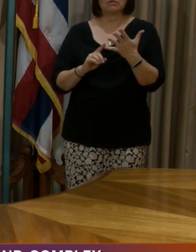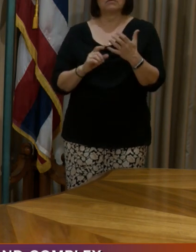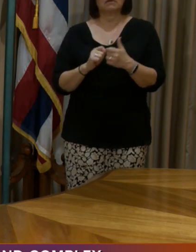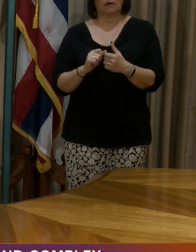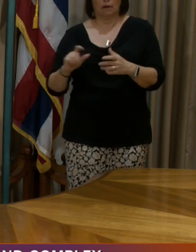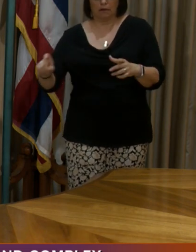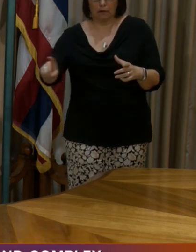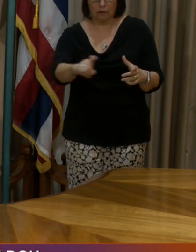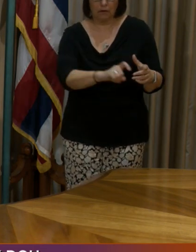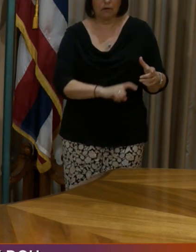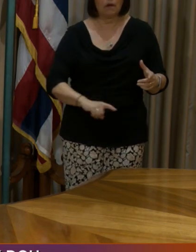RESPIRATORY ETIQUETTE.